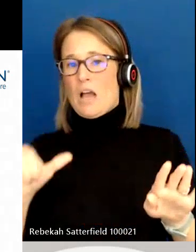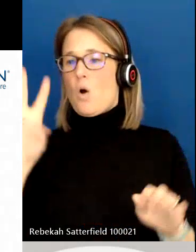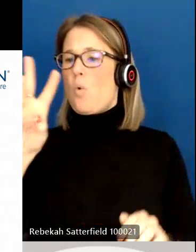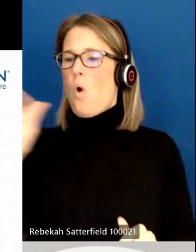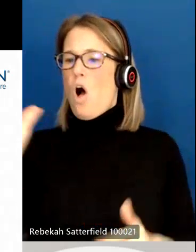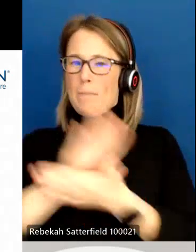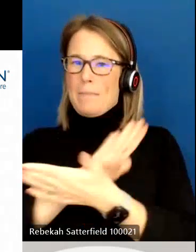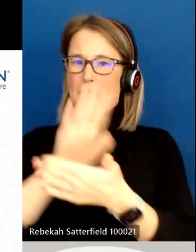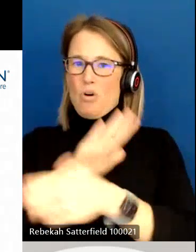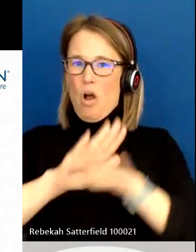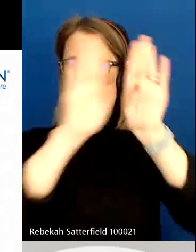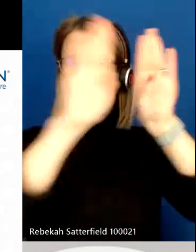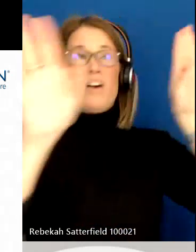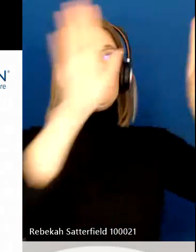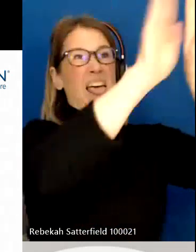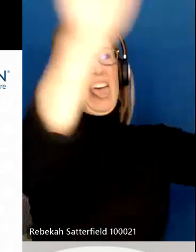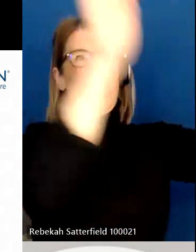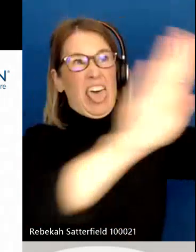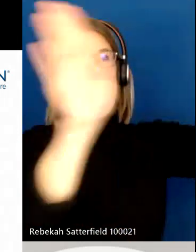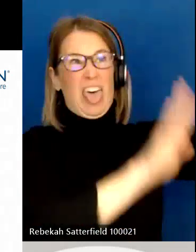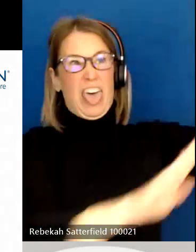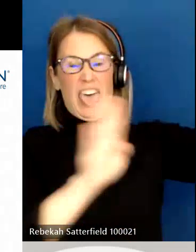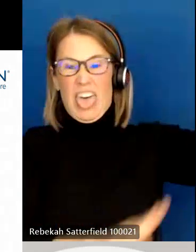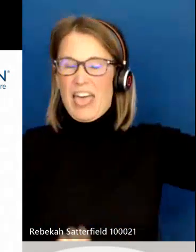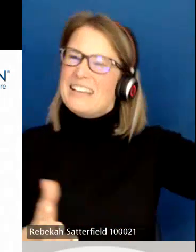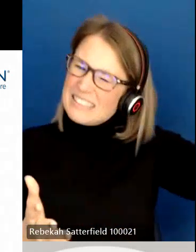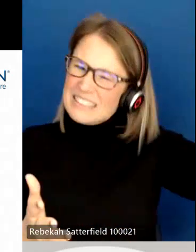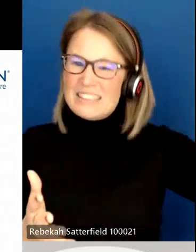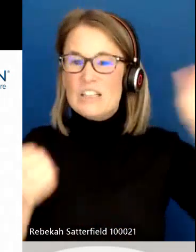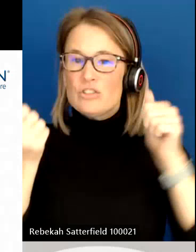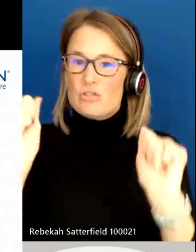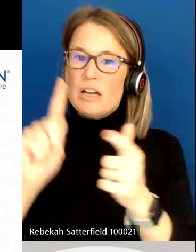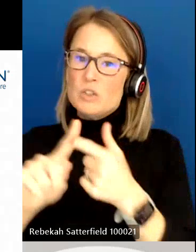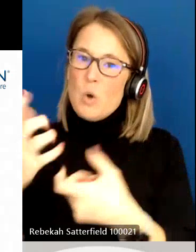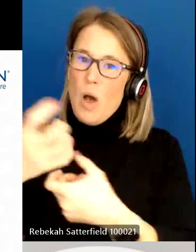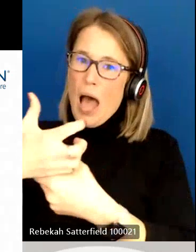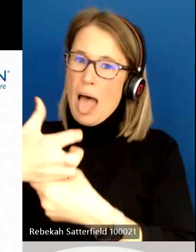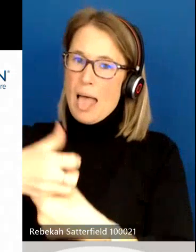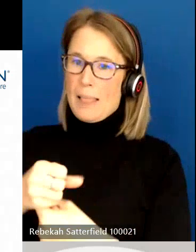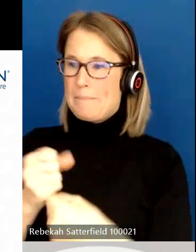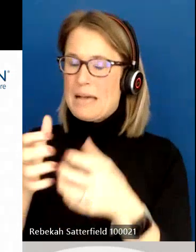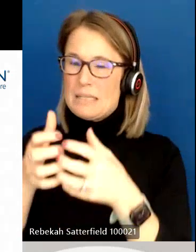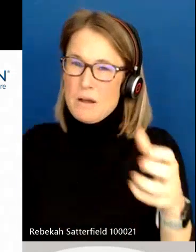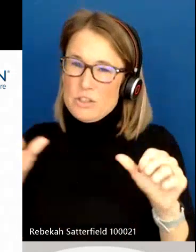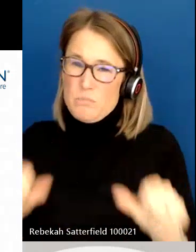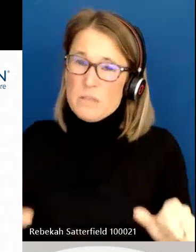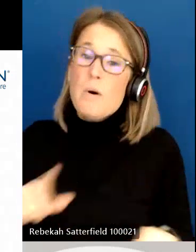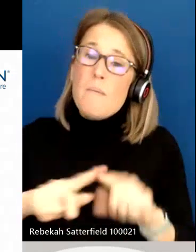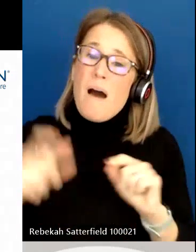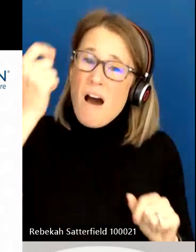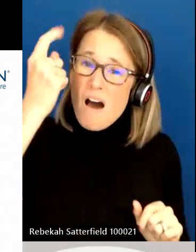space all the time so try to consolidate as much as you can uh but make sure that you put these at